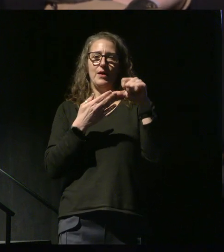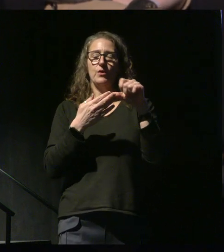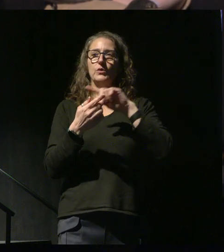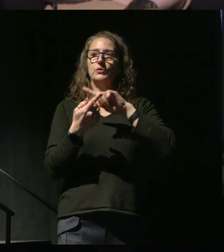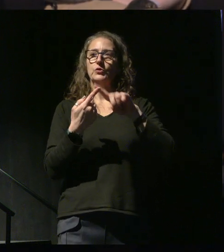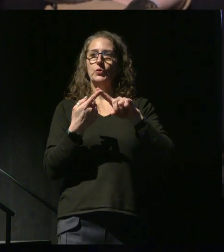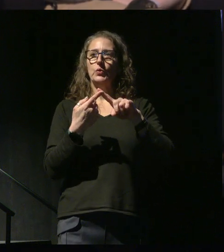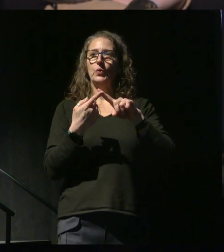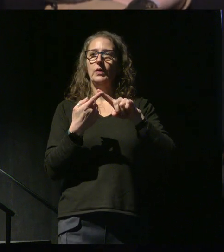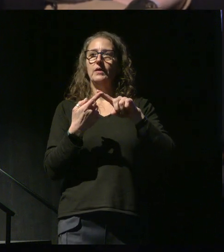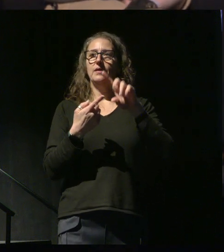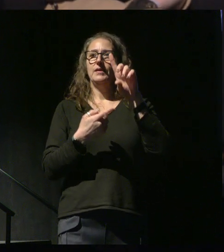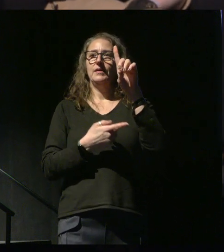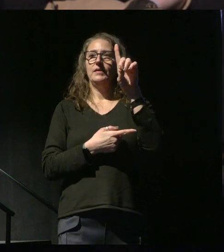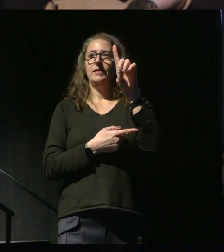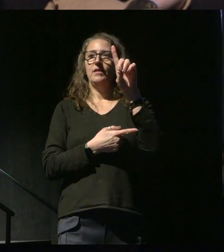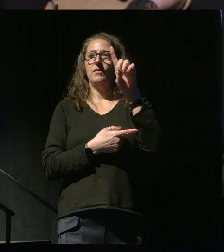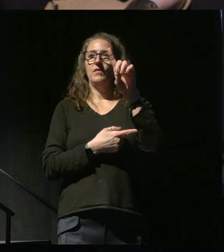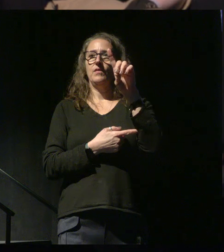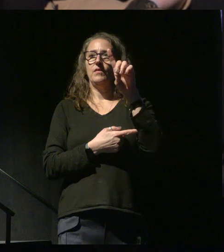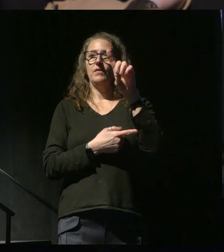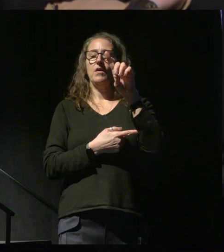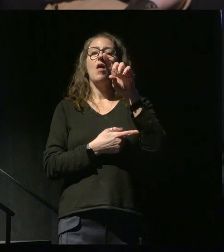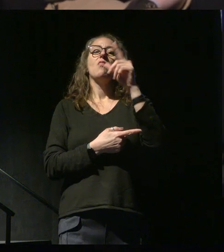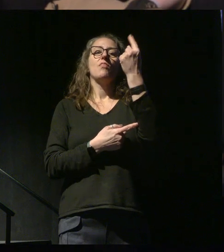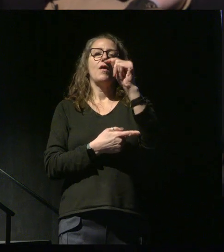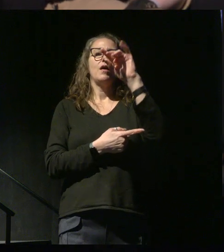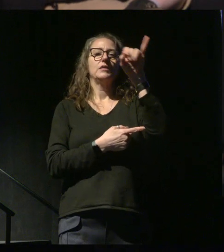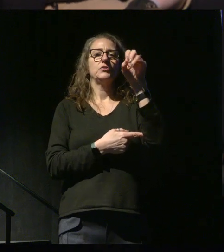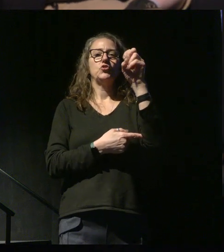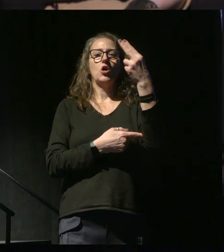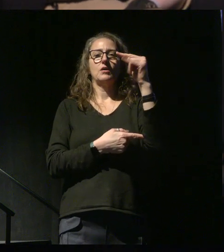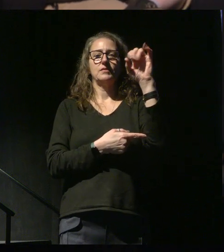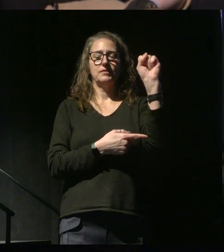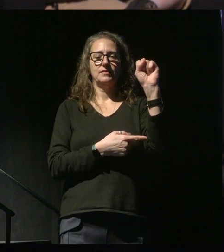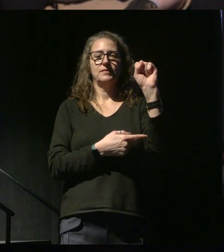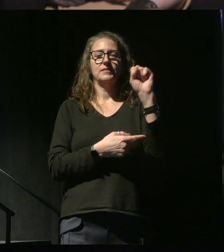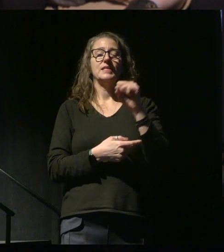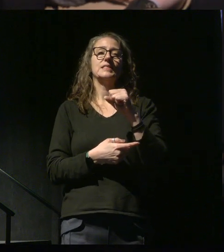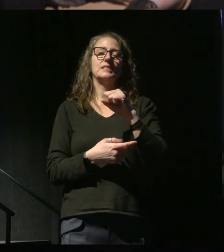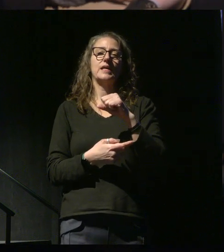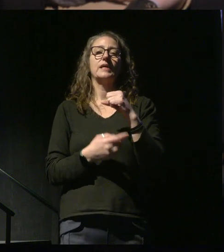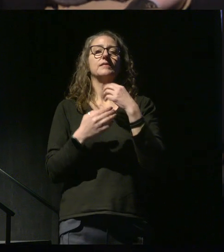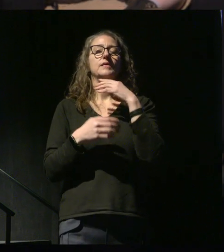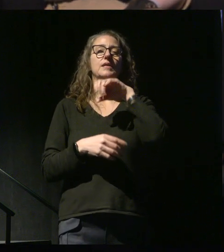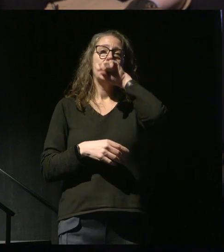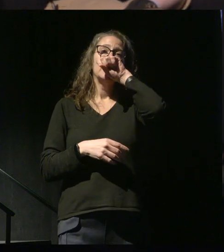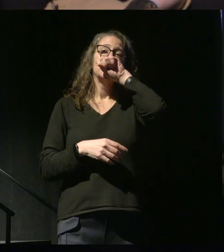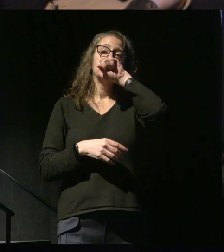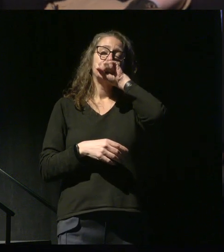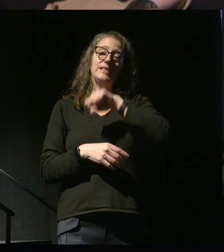The Dear Johns letter, just because, you know like, first of all, surfacing sex work as work. Mm.